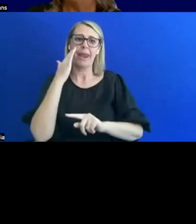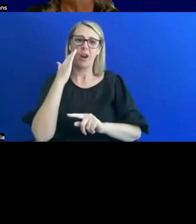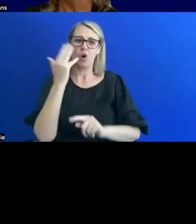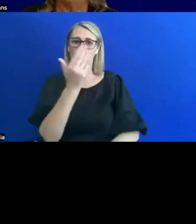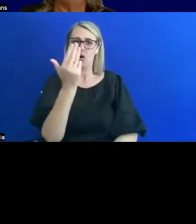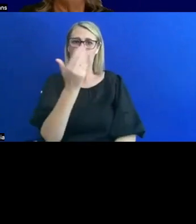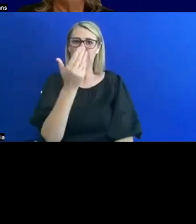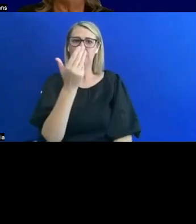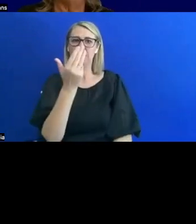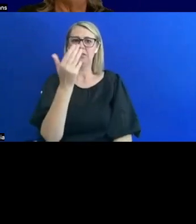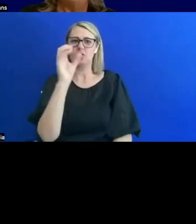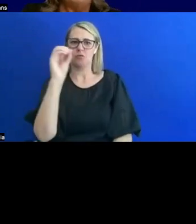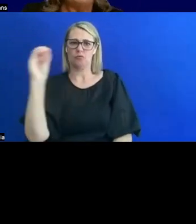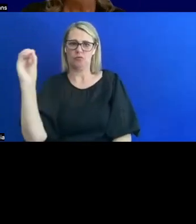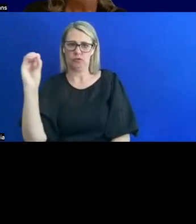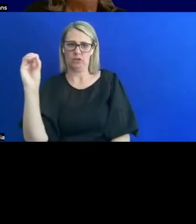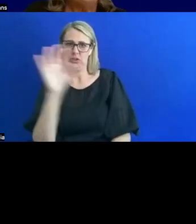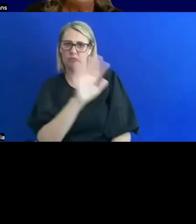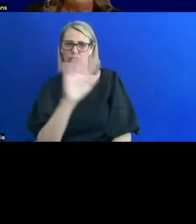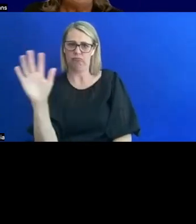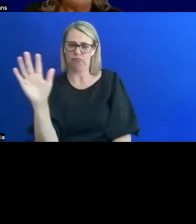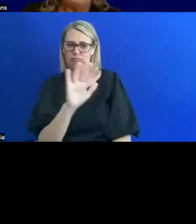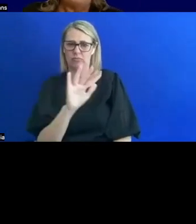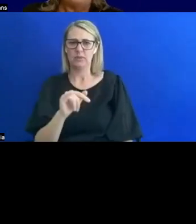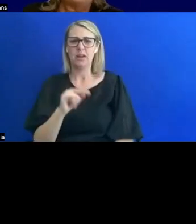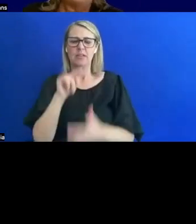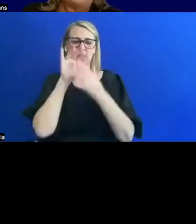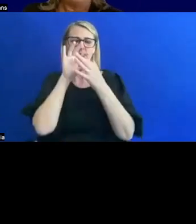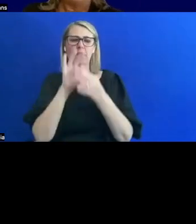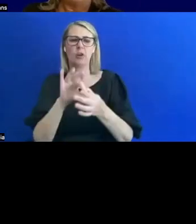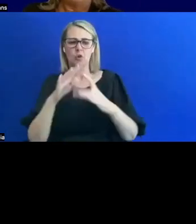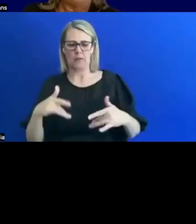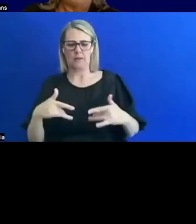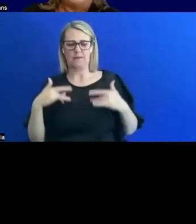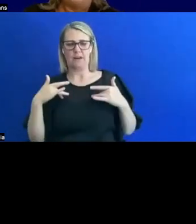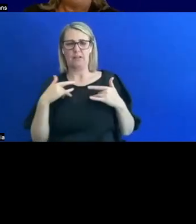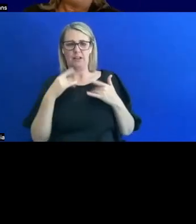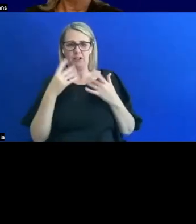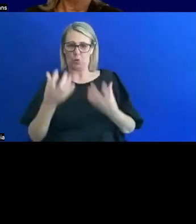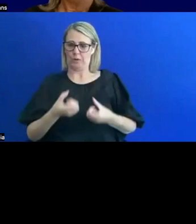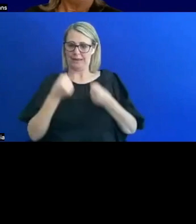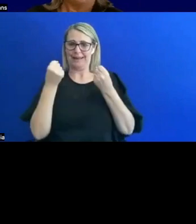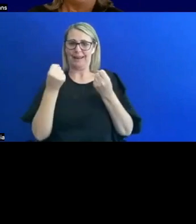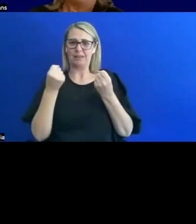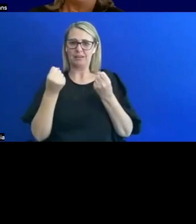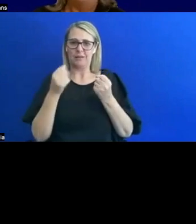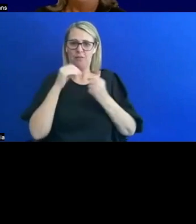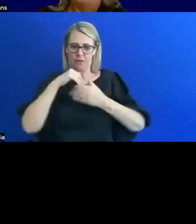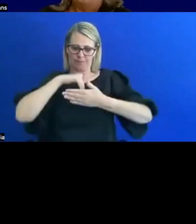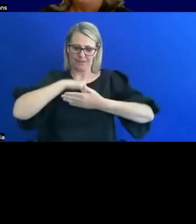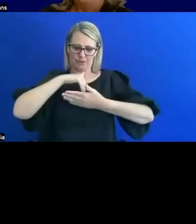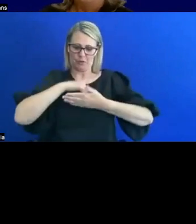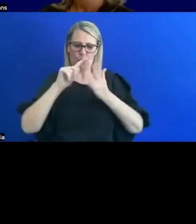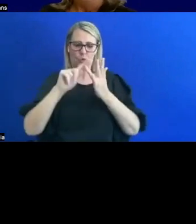Dr Charles Sherrington and referred to the feelings we get from our internal organs.